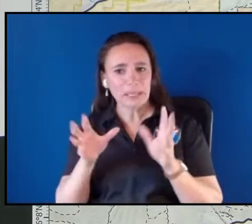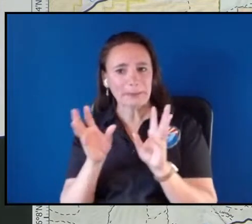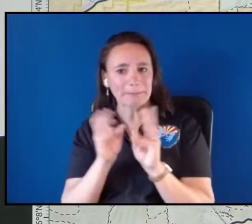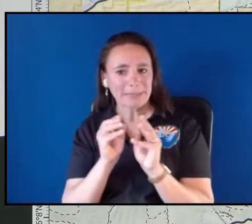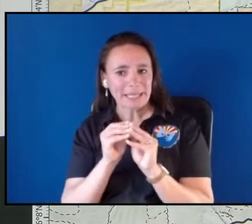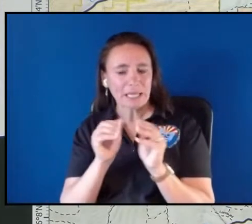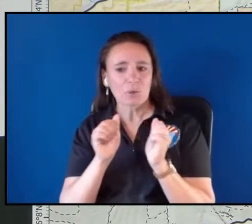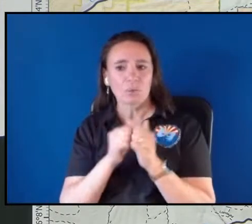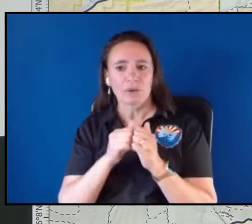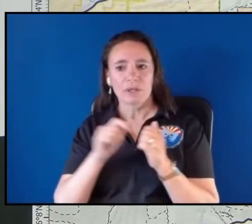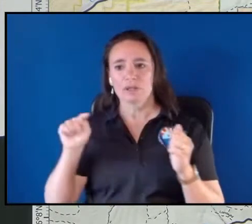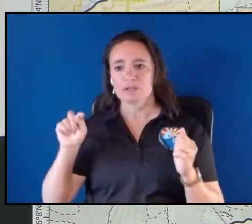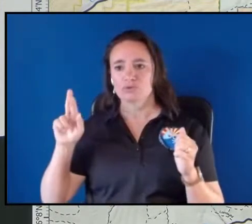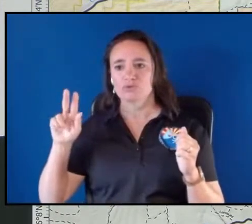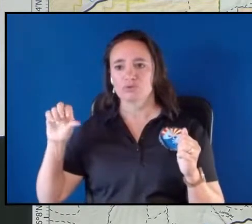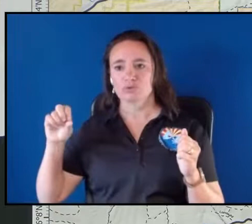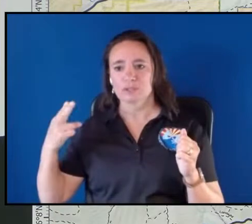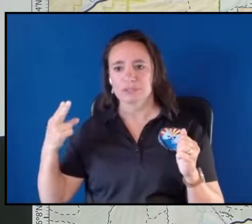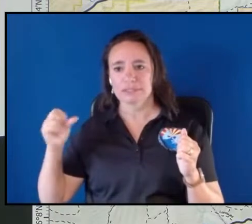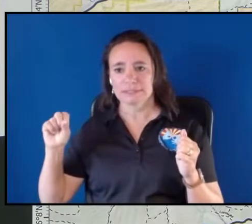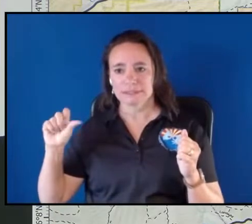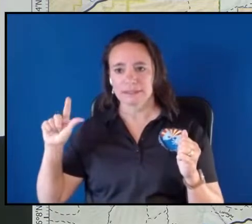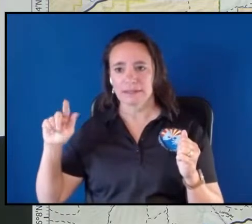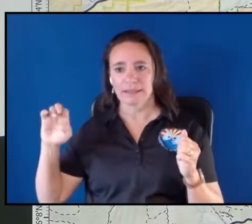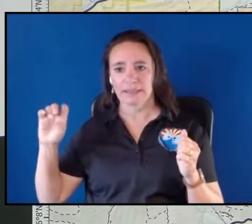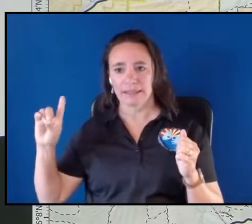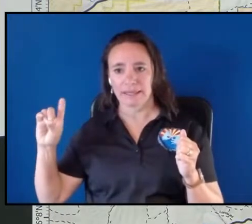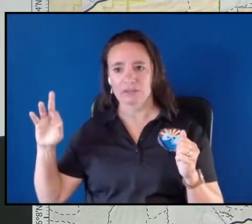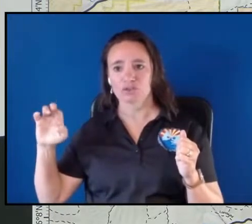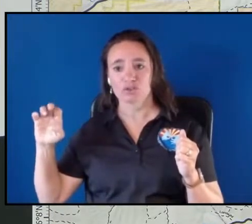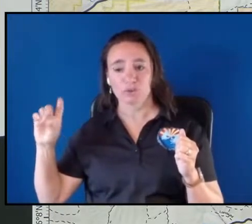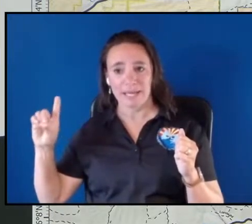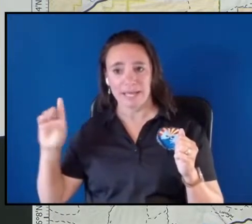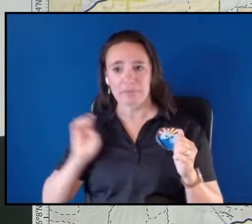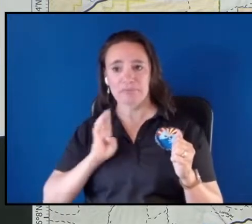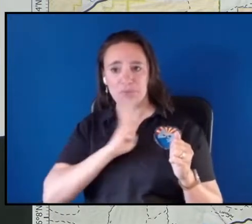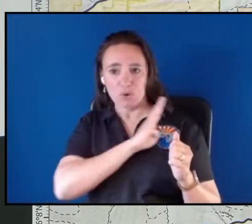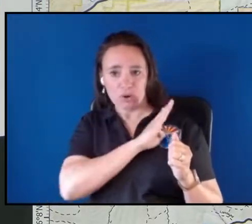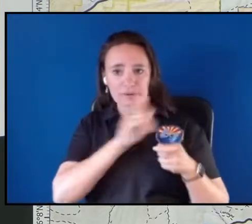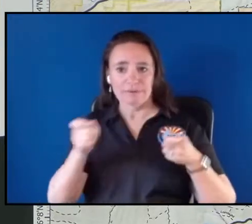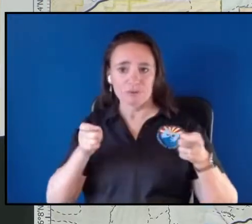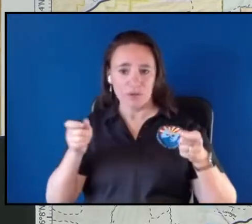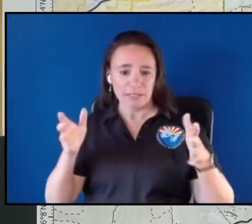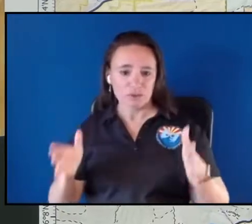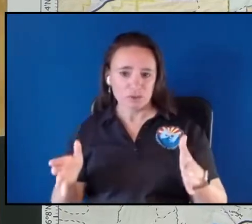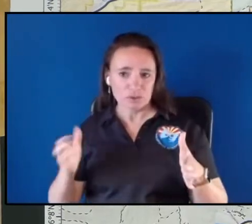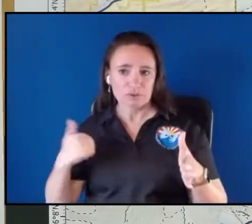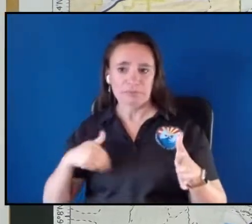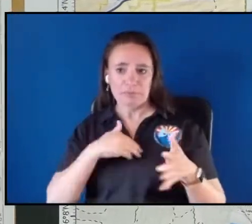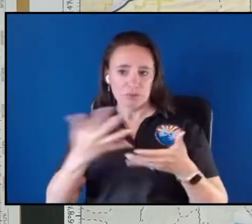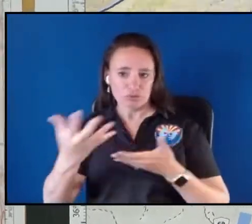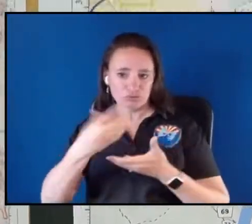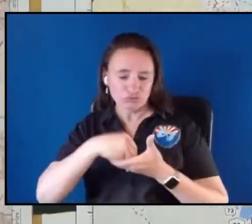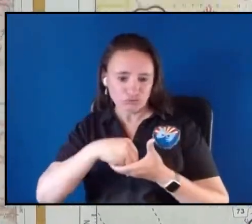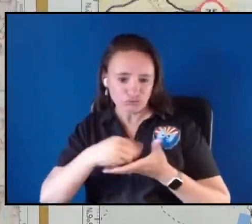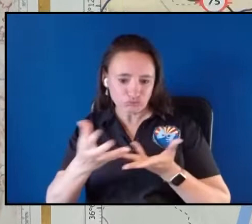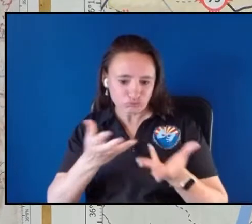and some of their members. We talked to them about plans to go across the Land Grant to the Borego Fire scar.